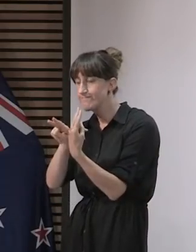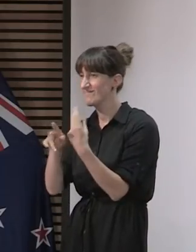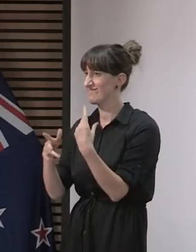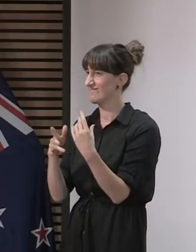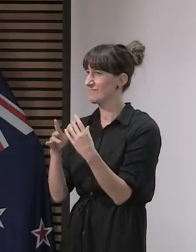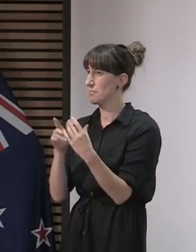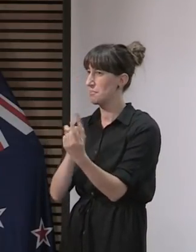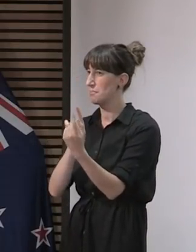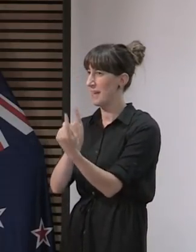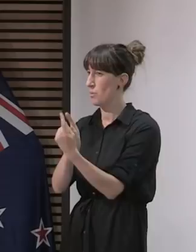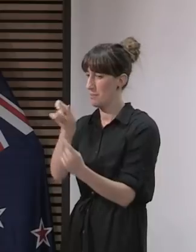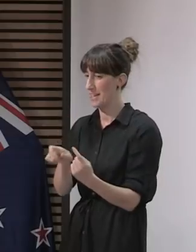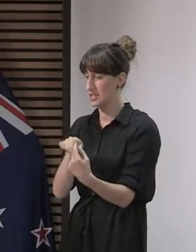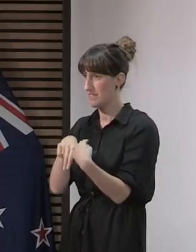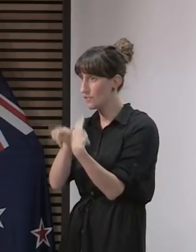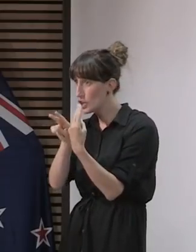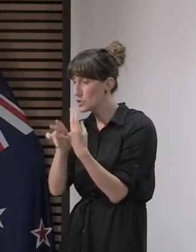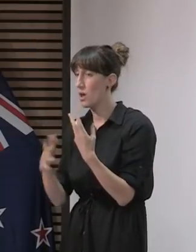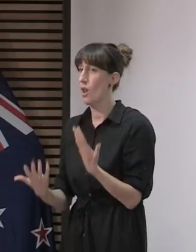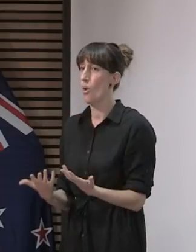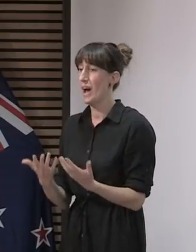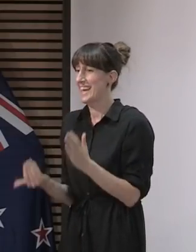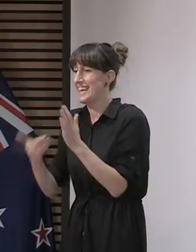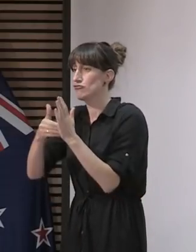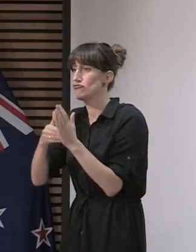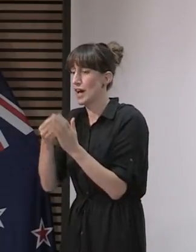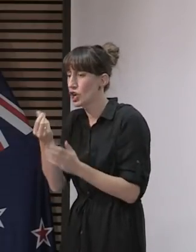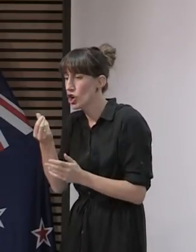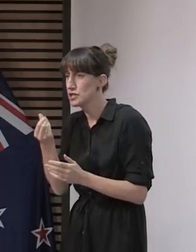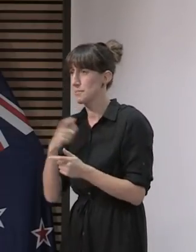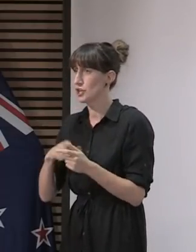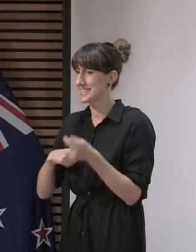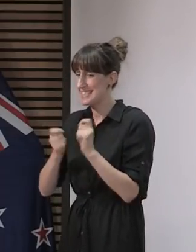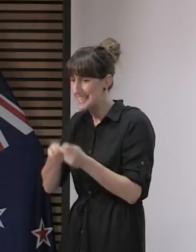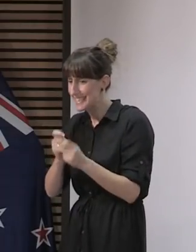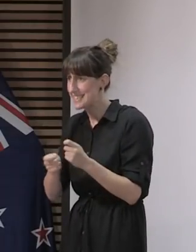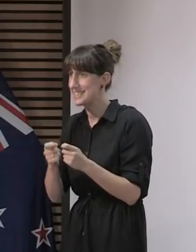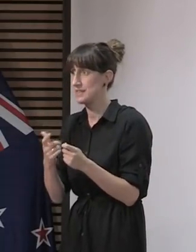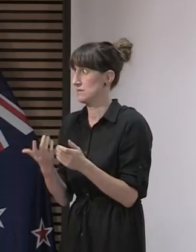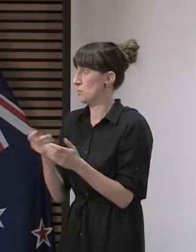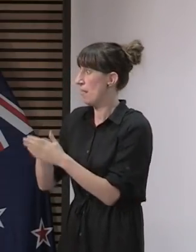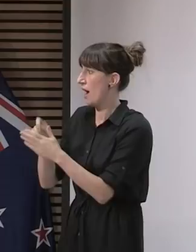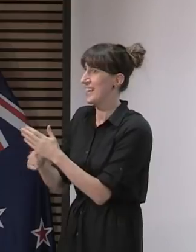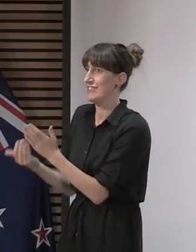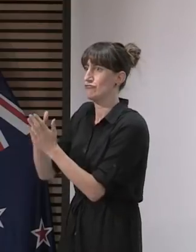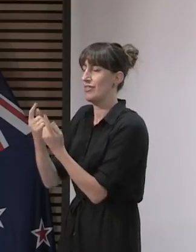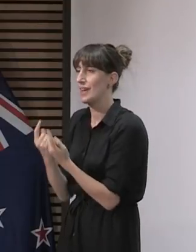for additional costs as a part of testing and also they have been eligible for the wage subsidy.